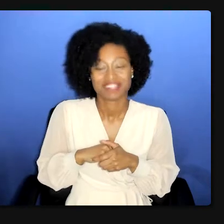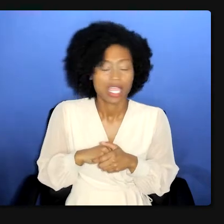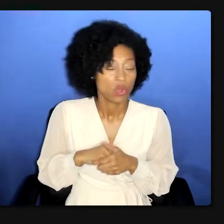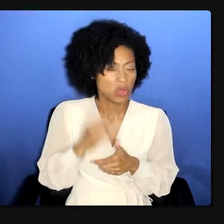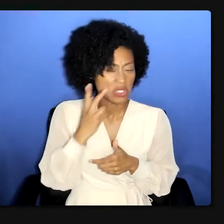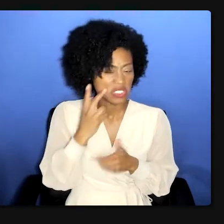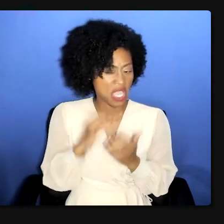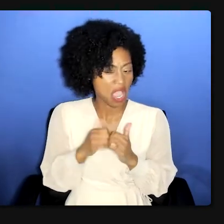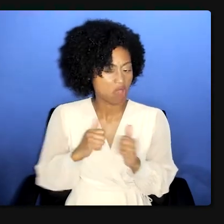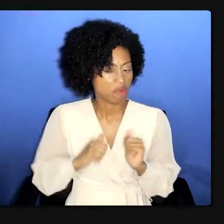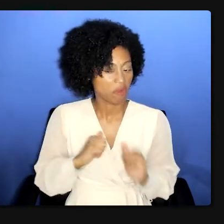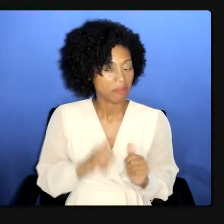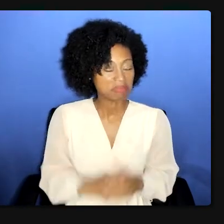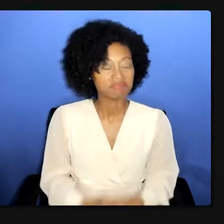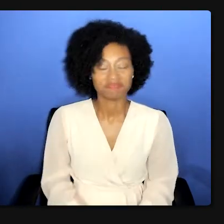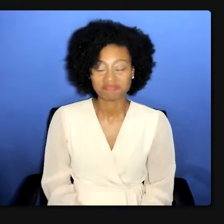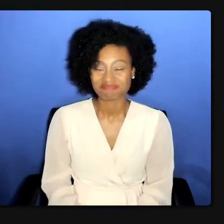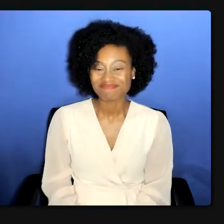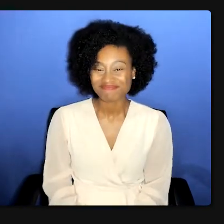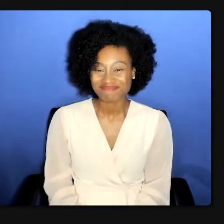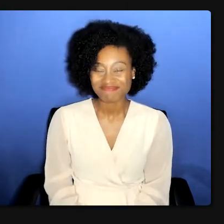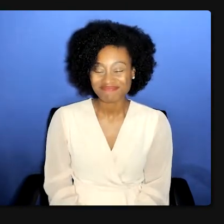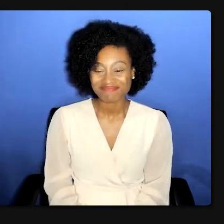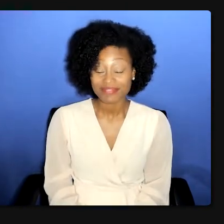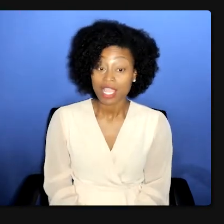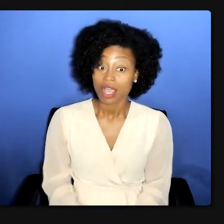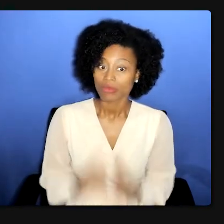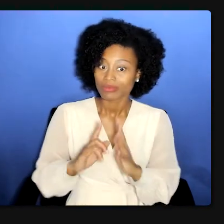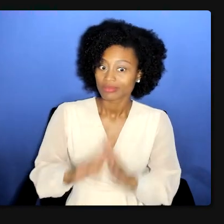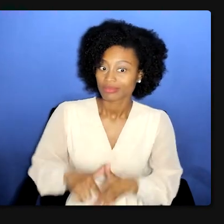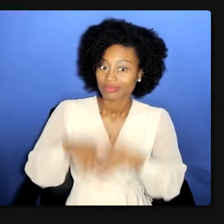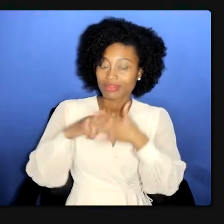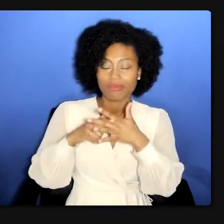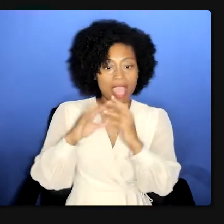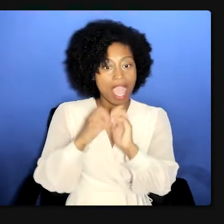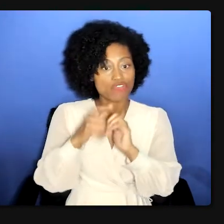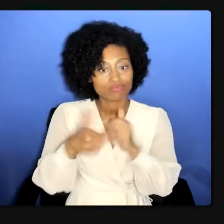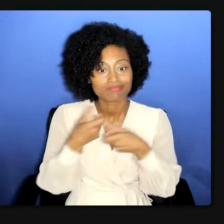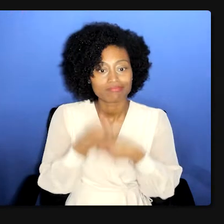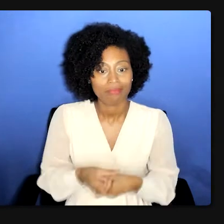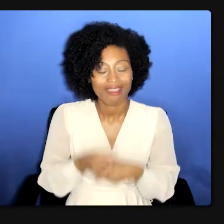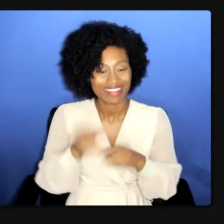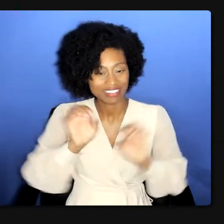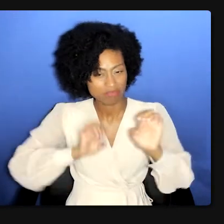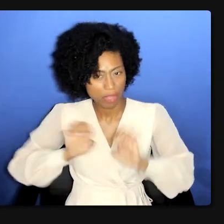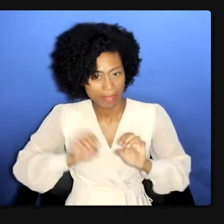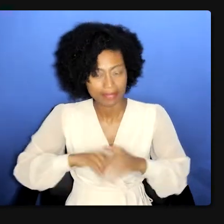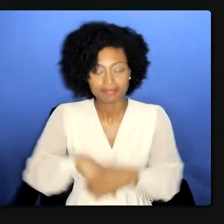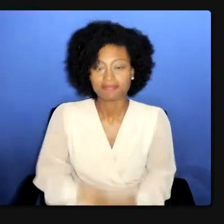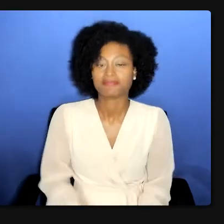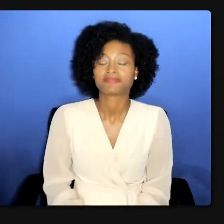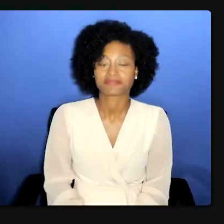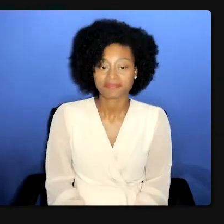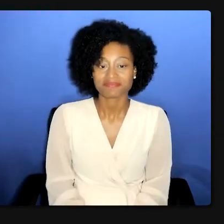the results of your experiments to see how they are performing. So let's start off by talking about just how to create an experiment.